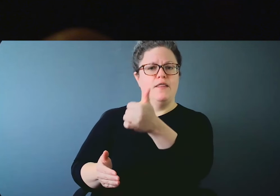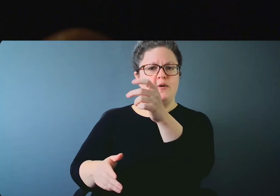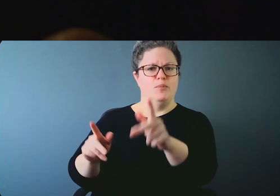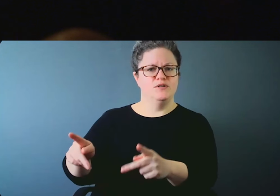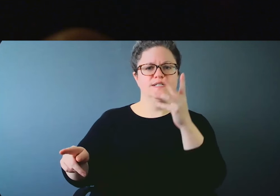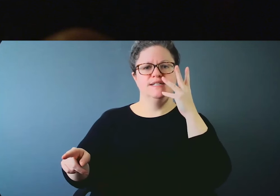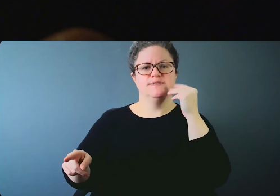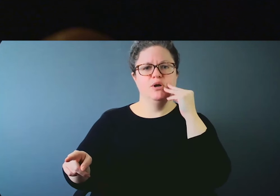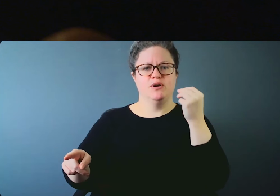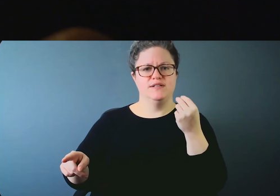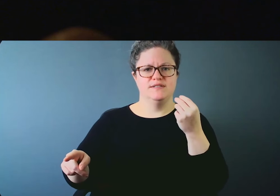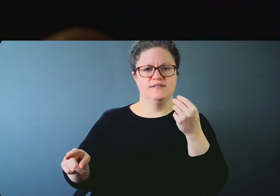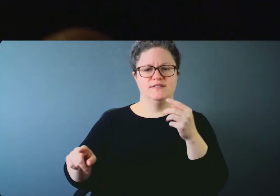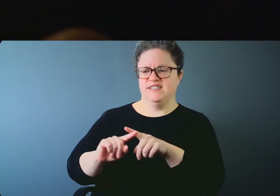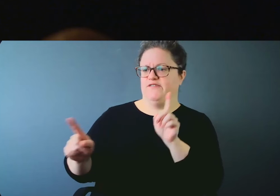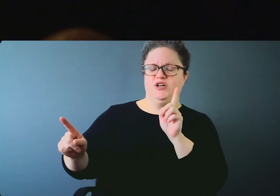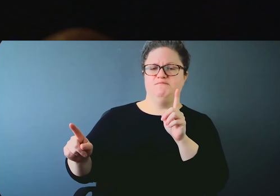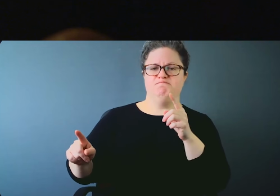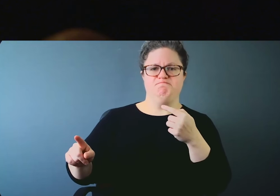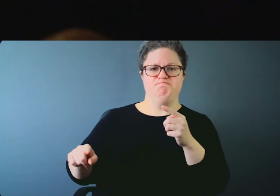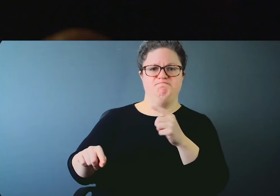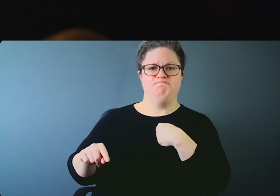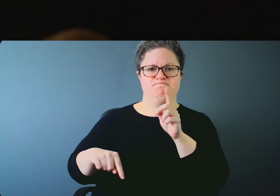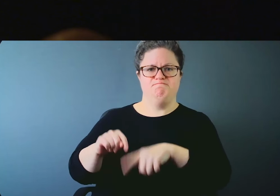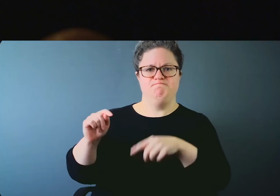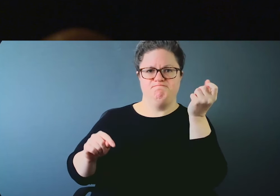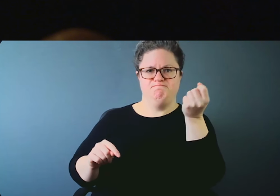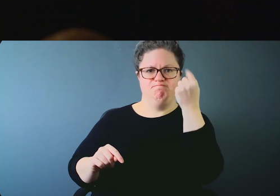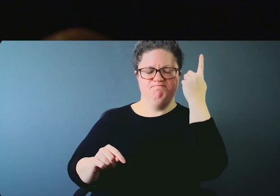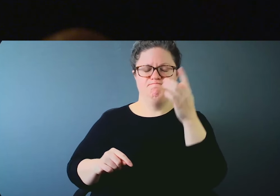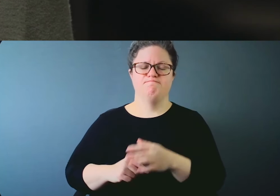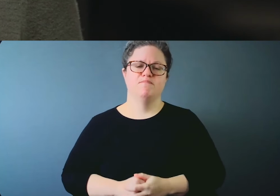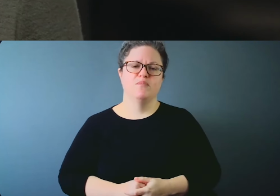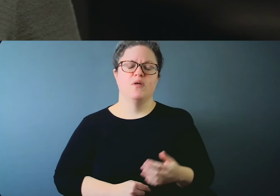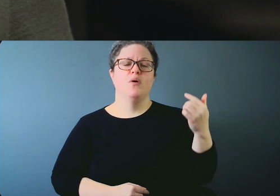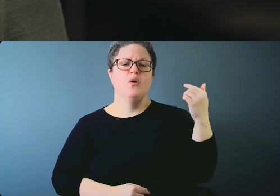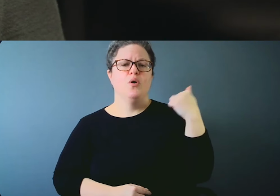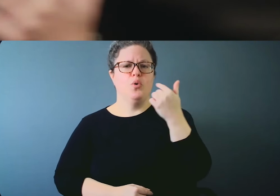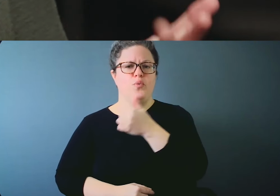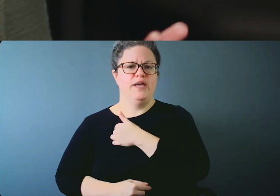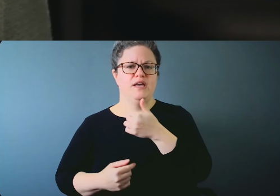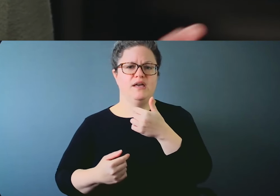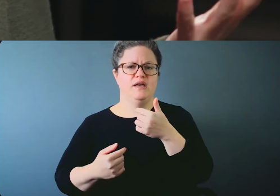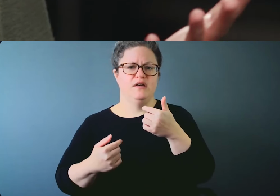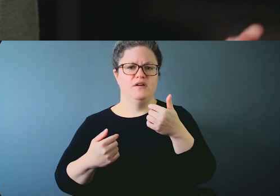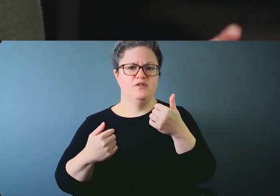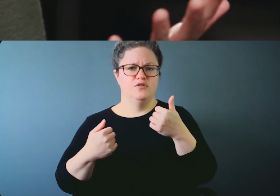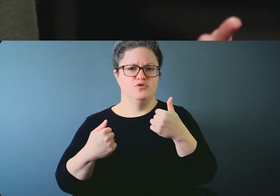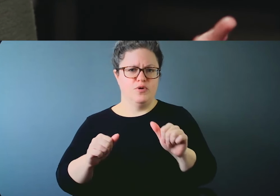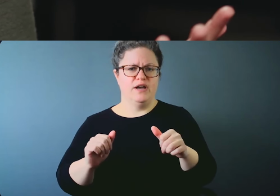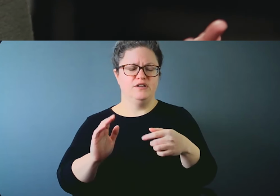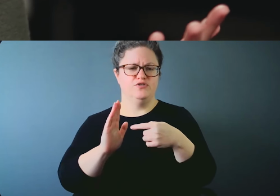Can we create it in a way that is normal to other types of demographics? So deaf theatre has always been around.